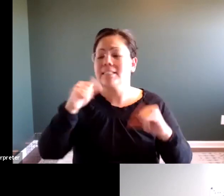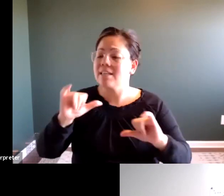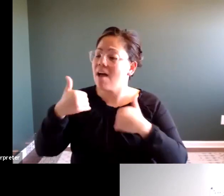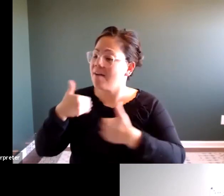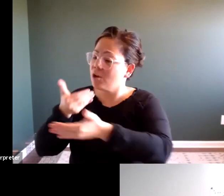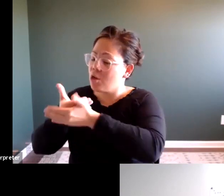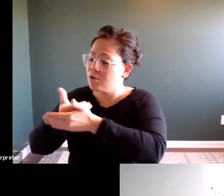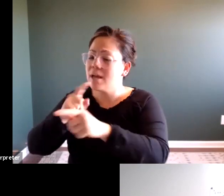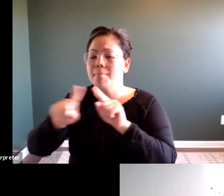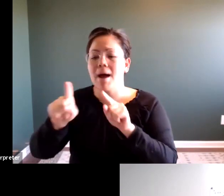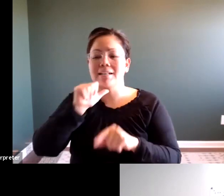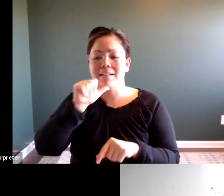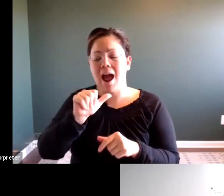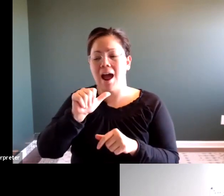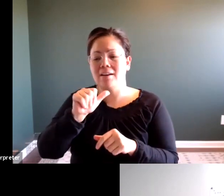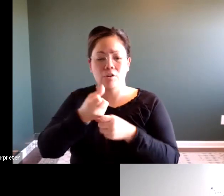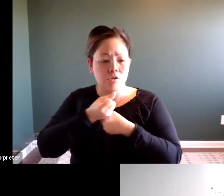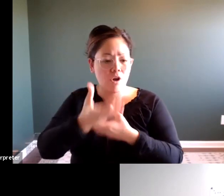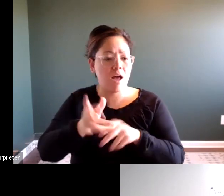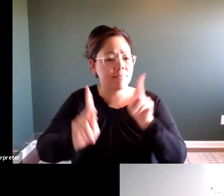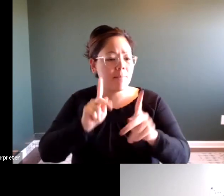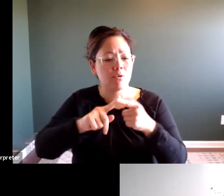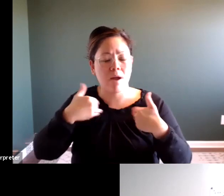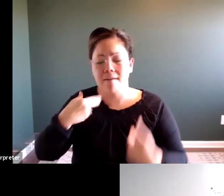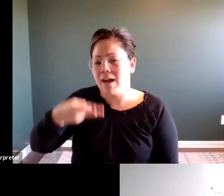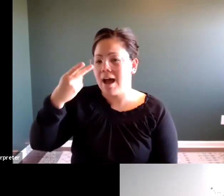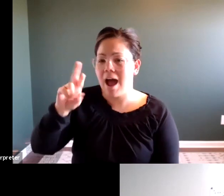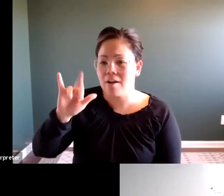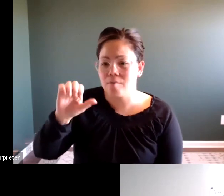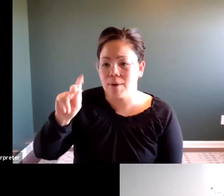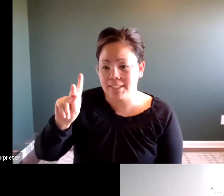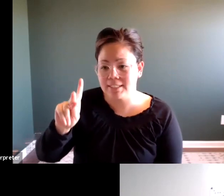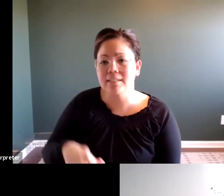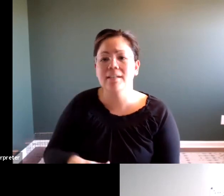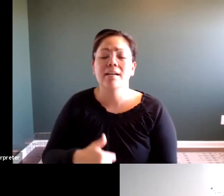without putting each other at risk. I have had the, you know, I unfortunately have talked to people